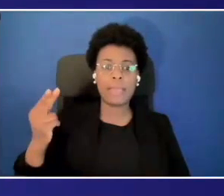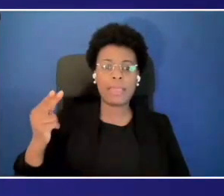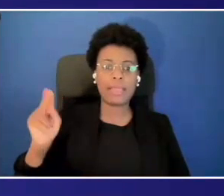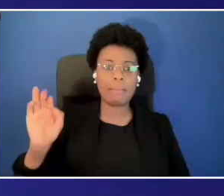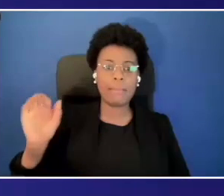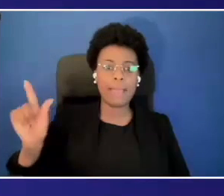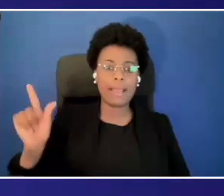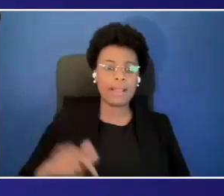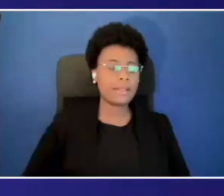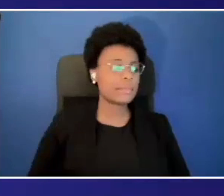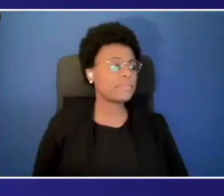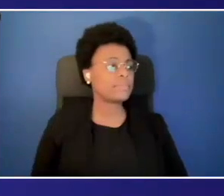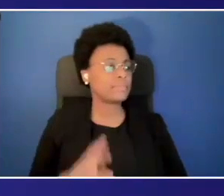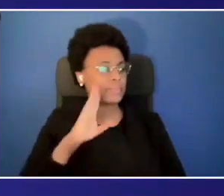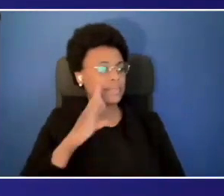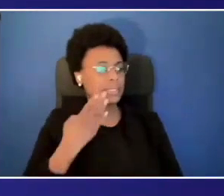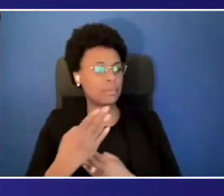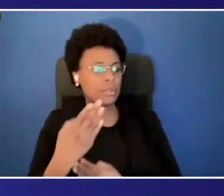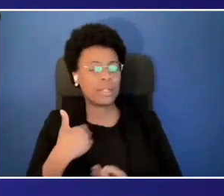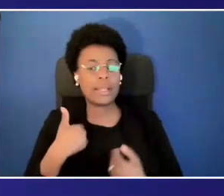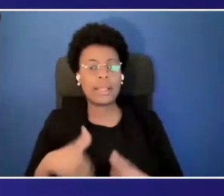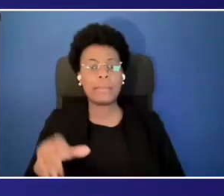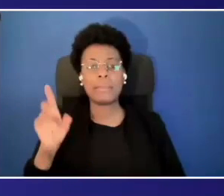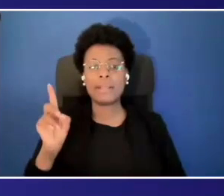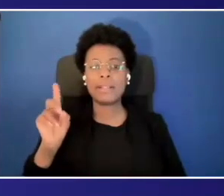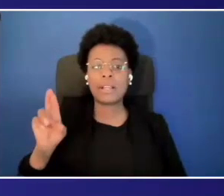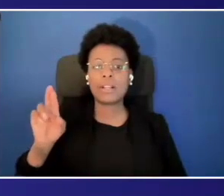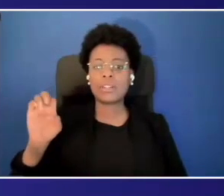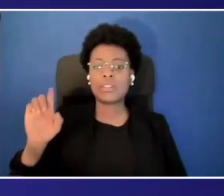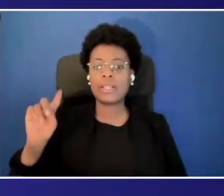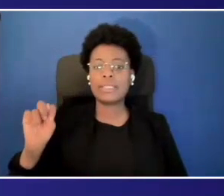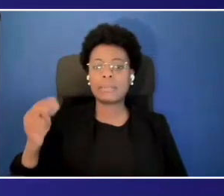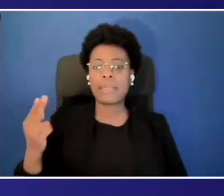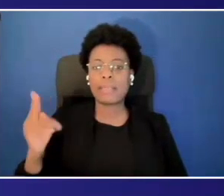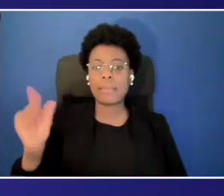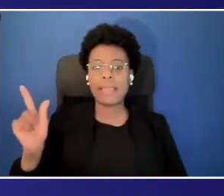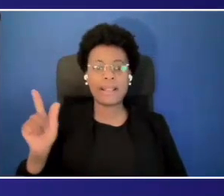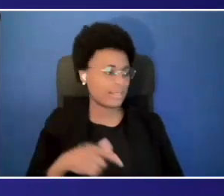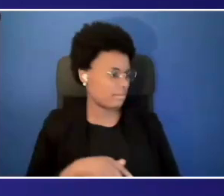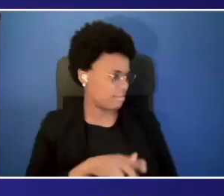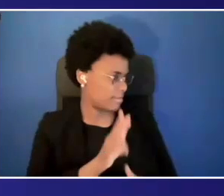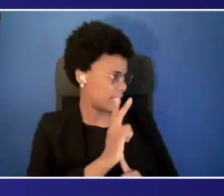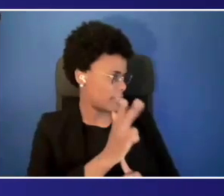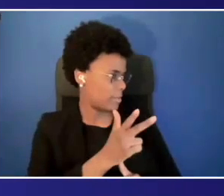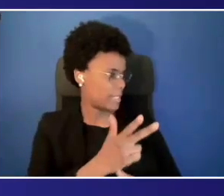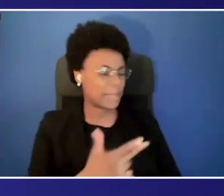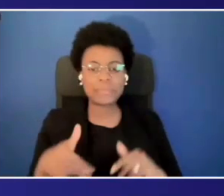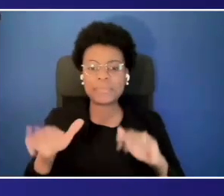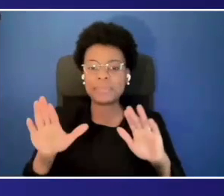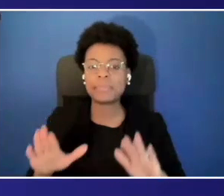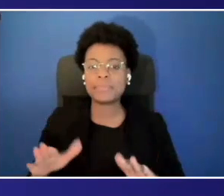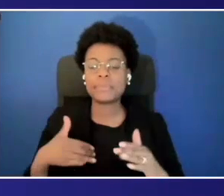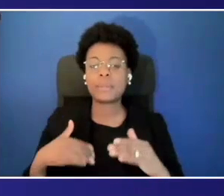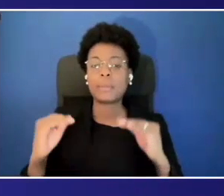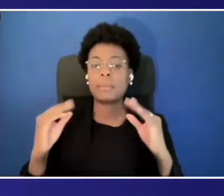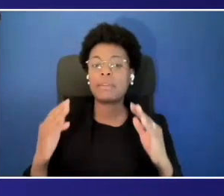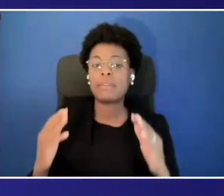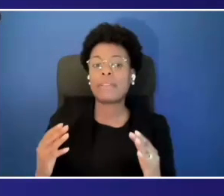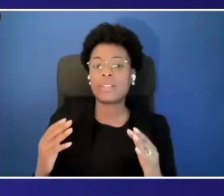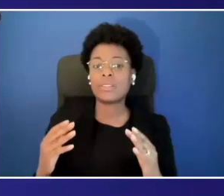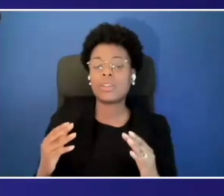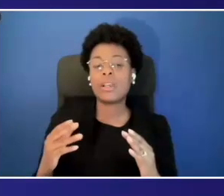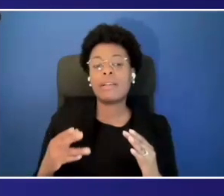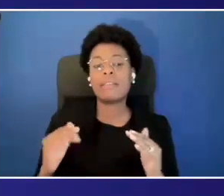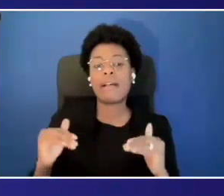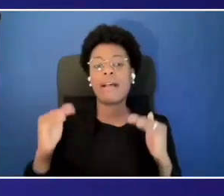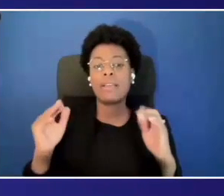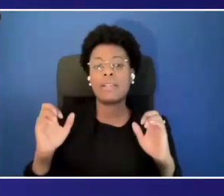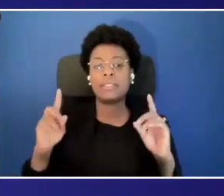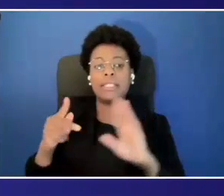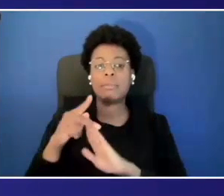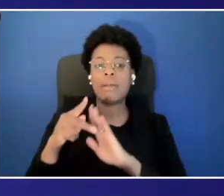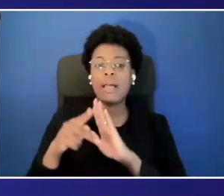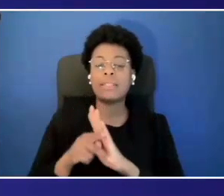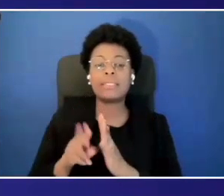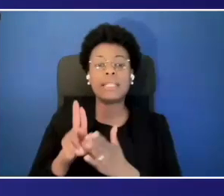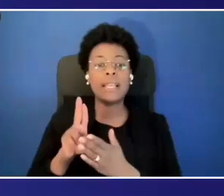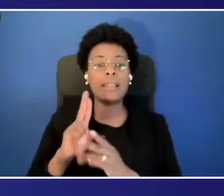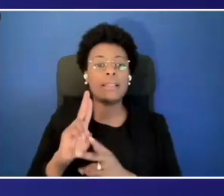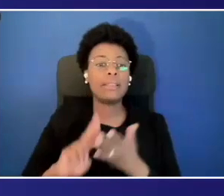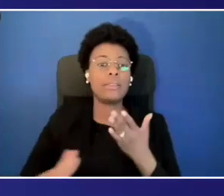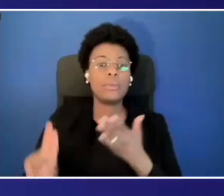Can you hear me? Great. And I'm a professor of higher education policy at the University of Texas at Austin's LBJ School.